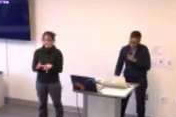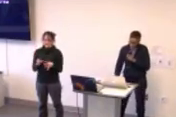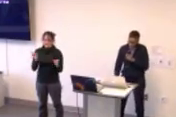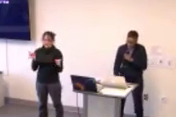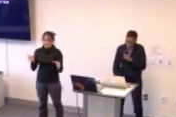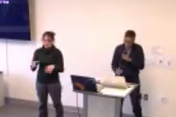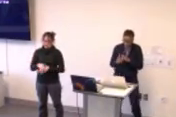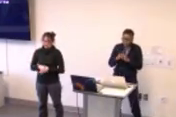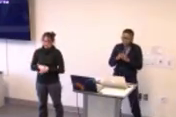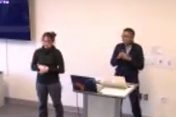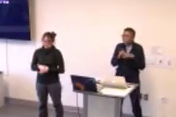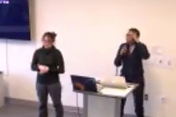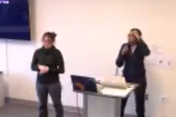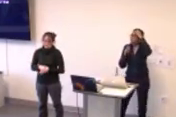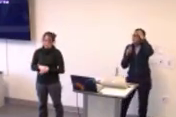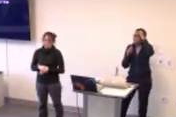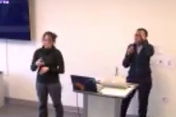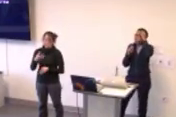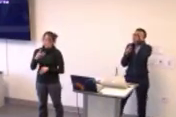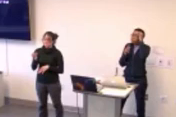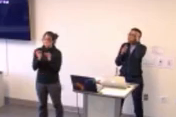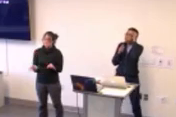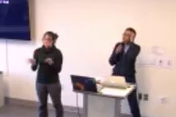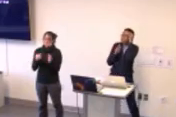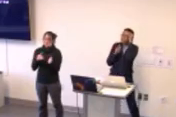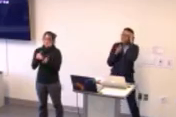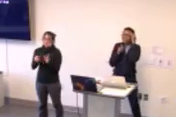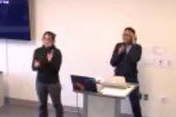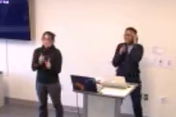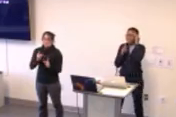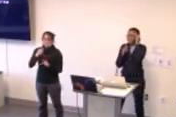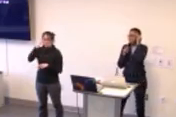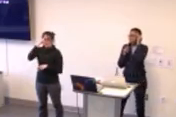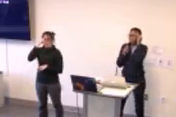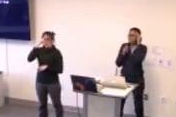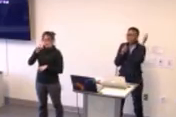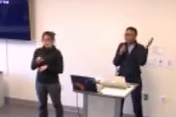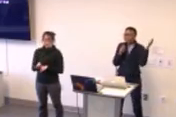Importantly, often people think that I guess Law and Order,